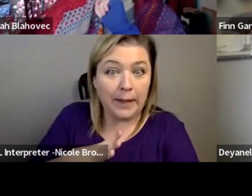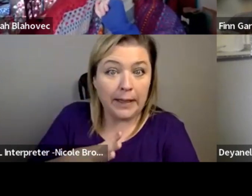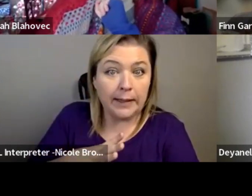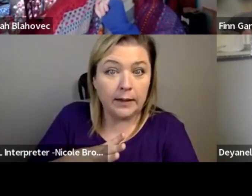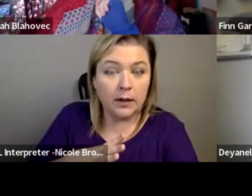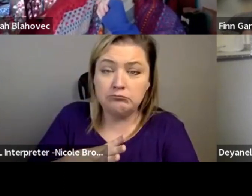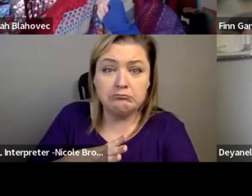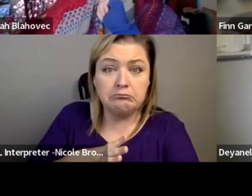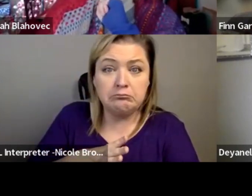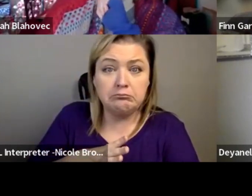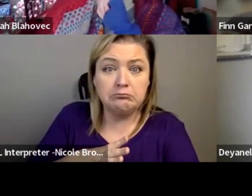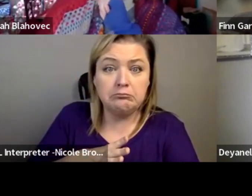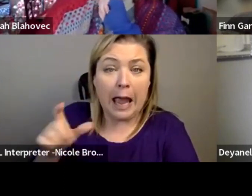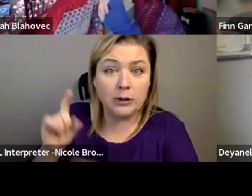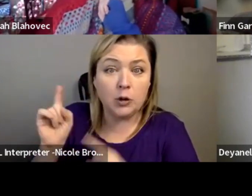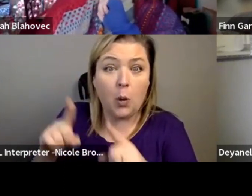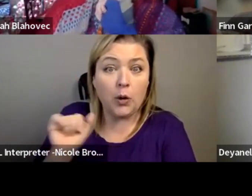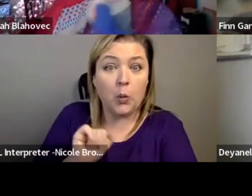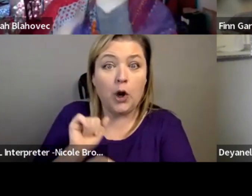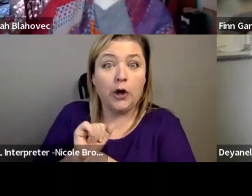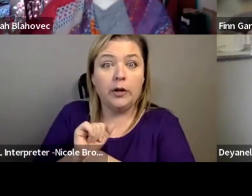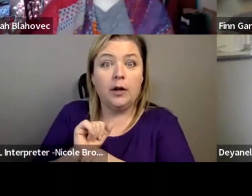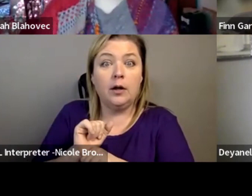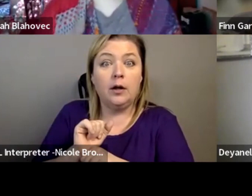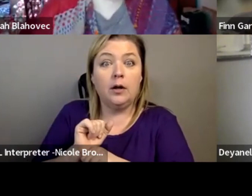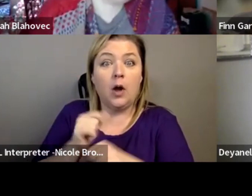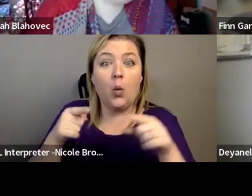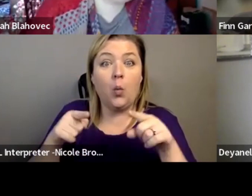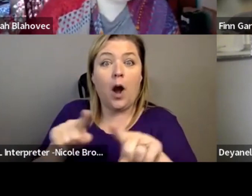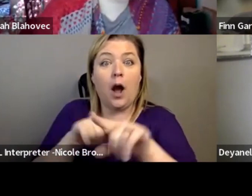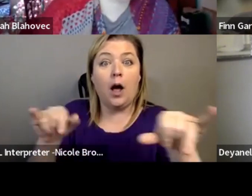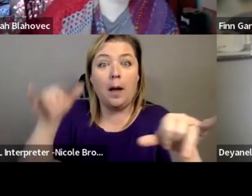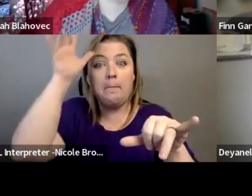going into the workplace, while men were fighting in the war.